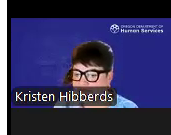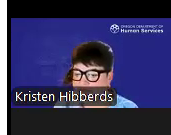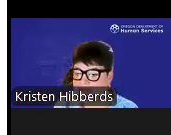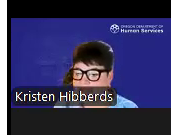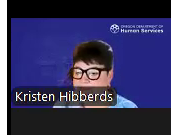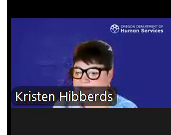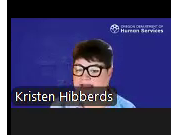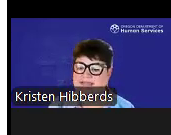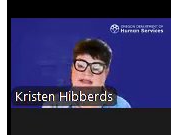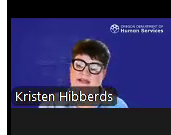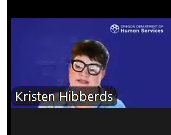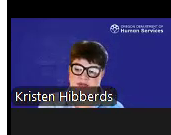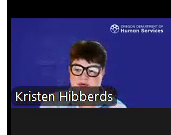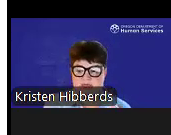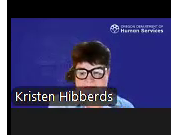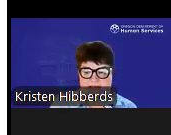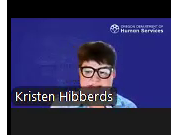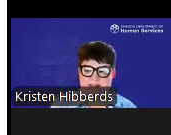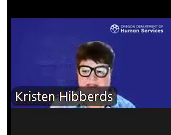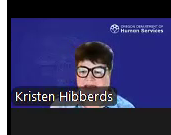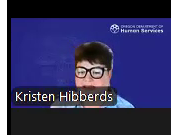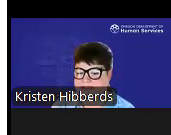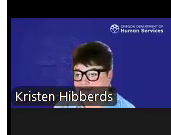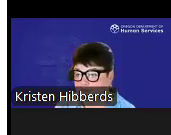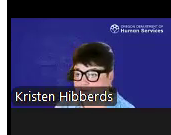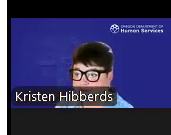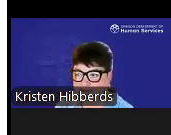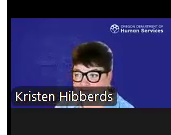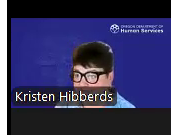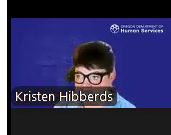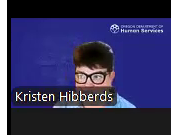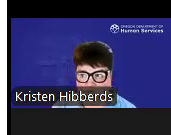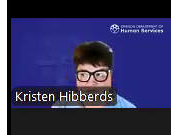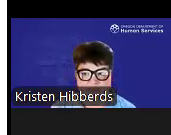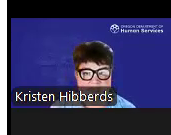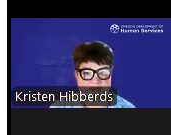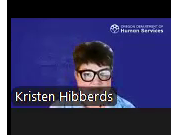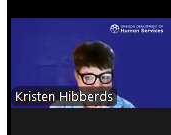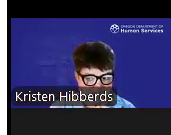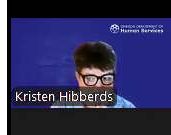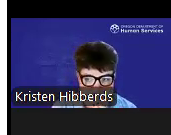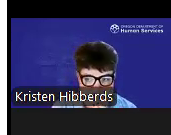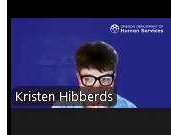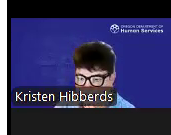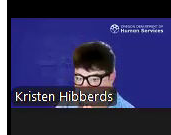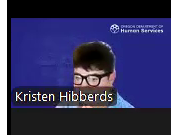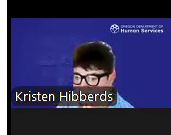so we can make sure that we're engaging with each other and a shared understanding.